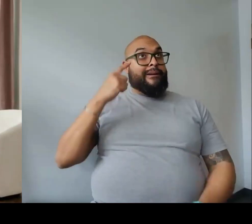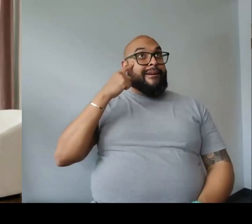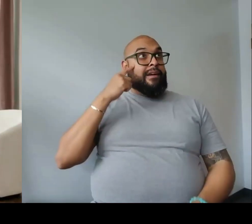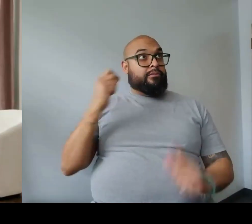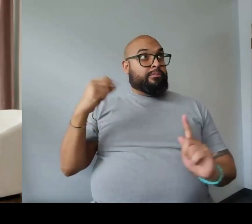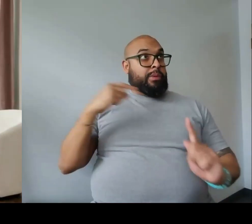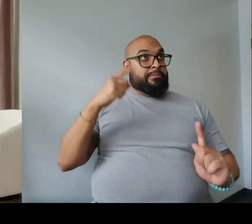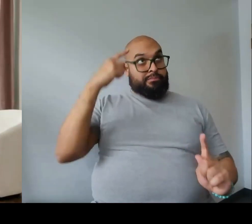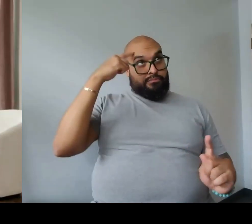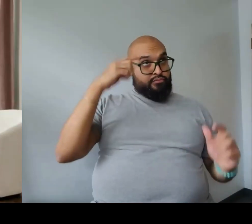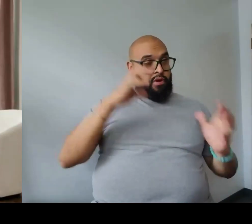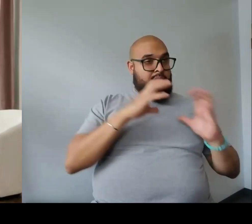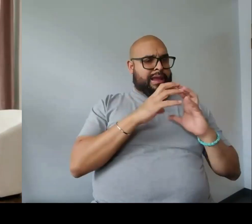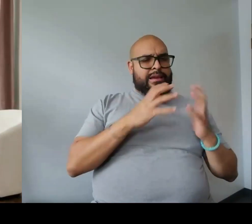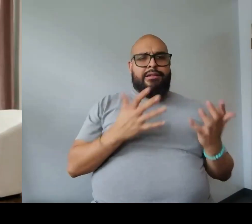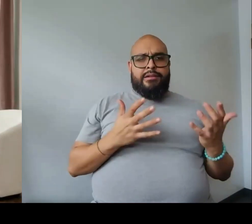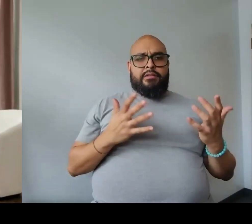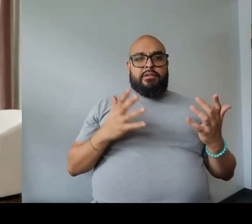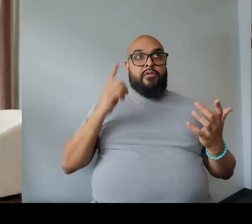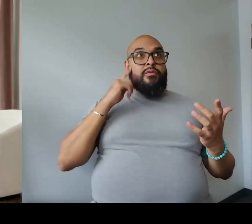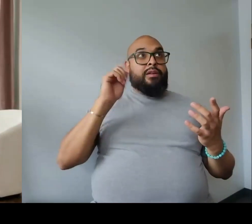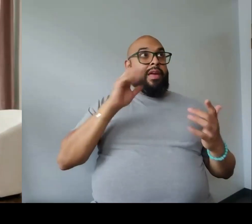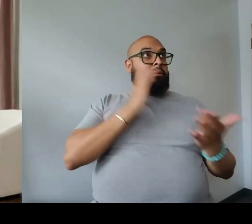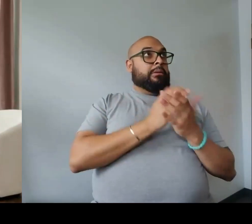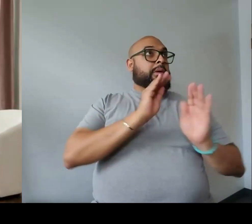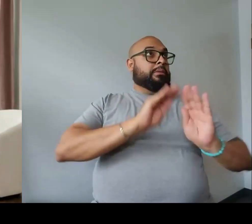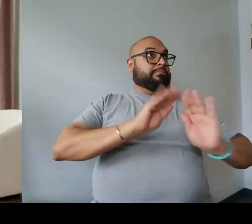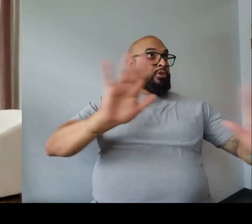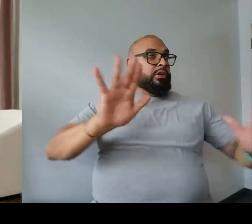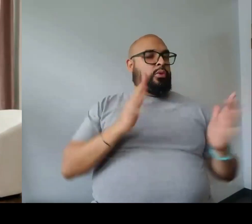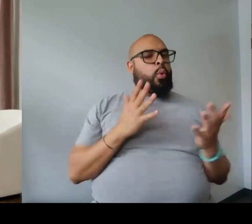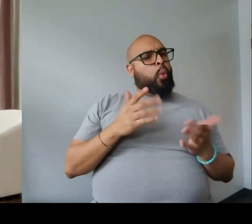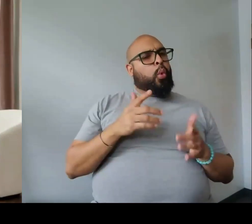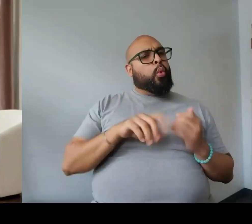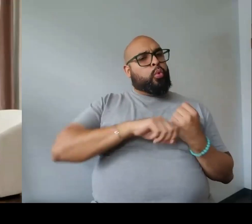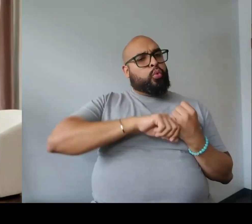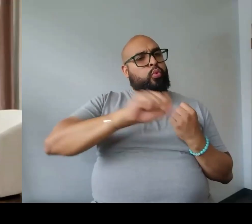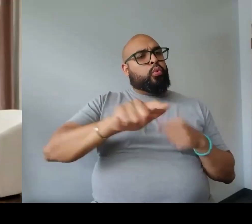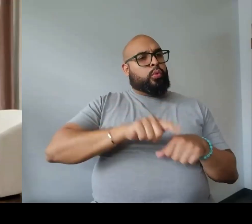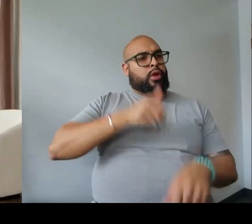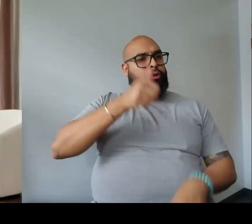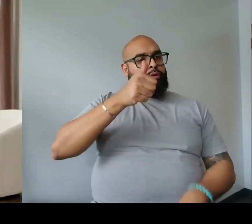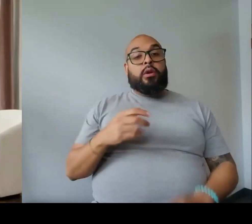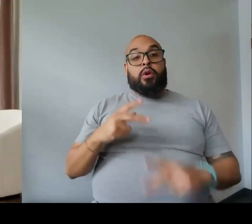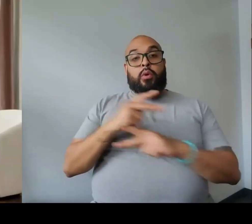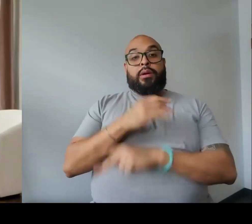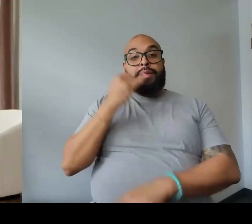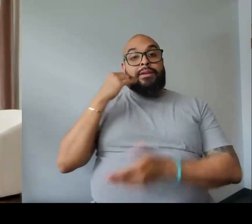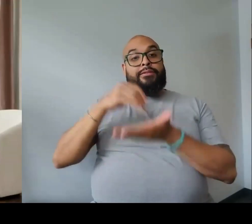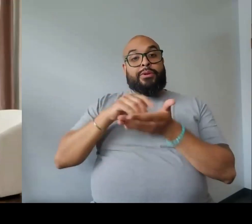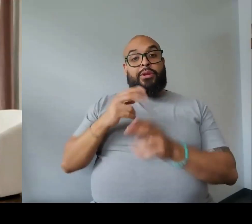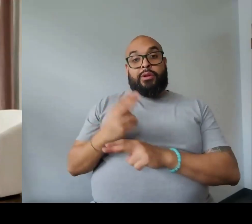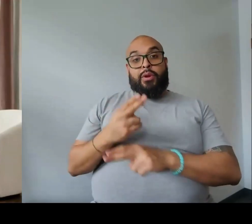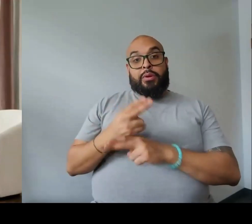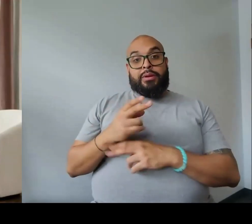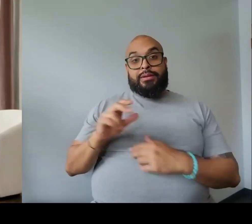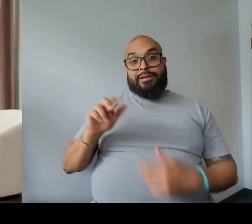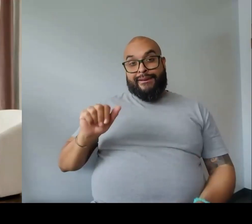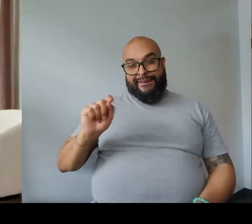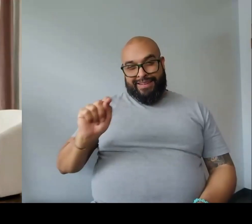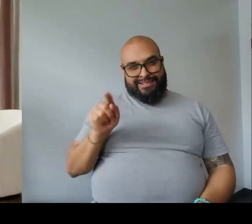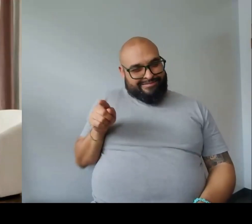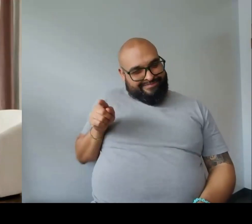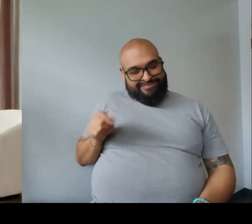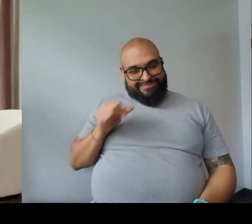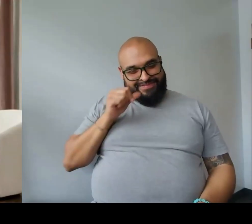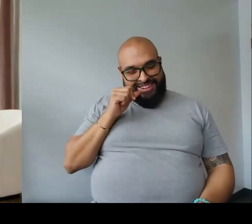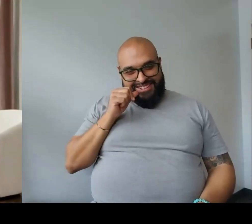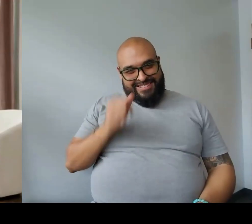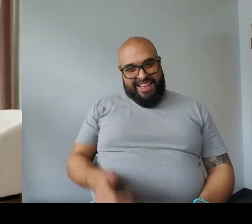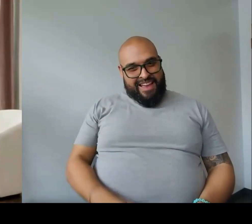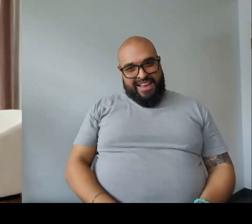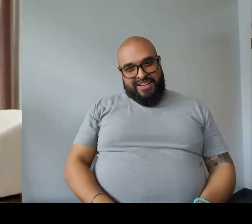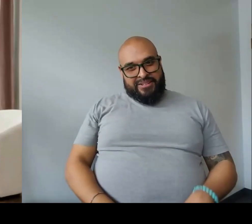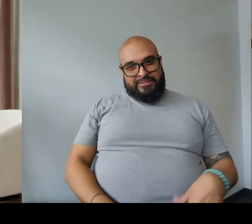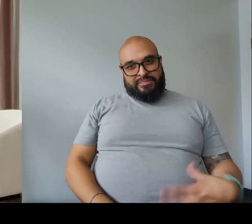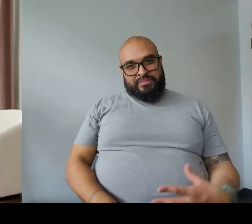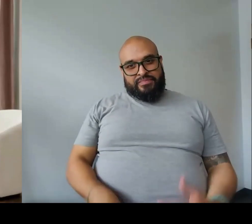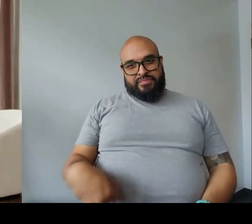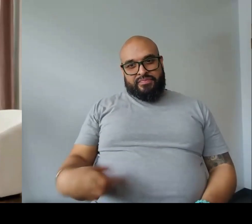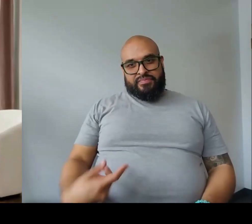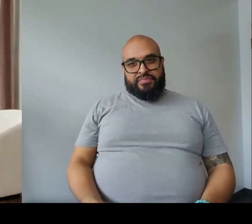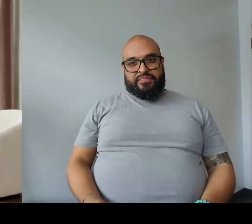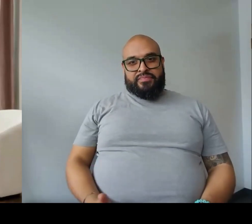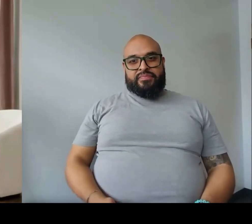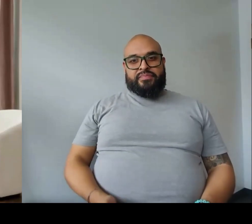Well, yeah, obviously a word correct per minute measure isn't, you know, and if a kiddo is using assistive technology, that's not going to be, you know, necessarily a fair judgment.